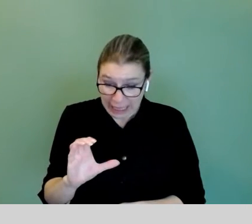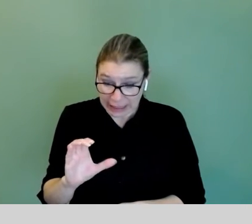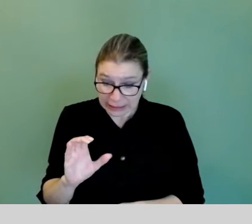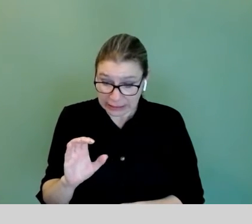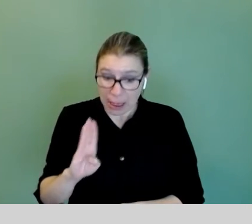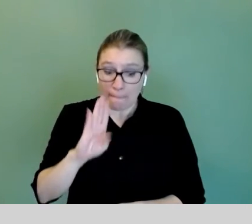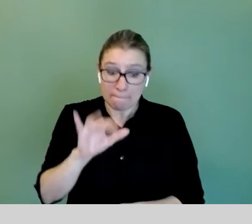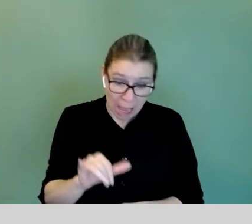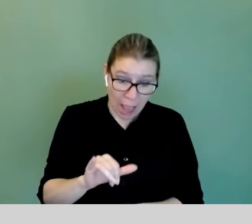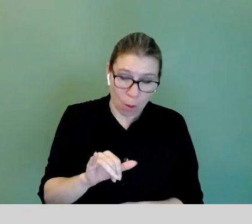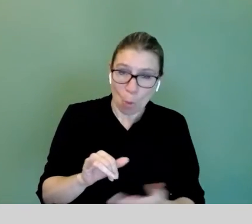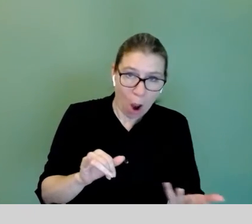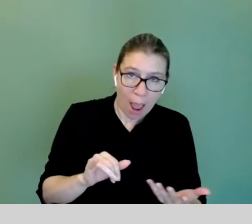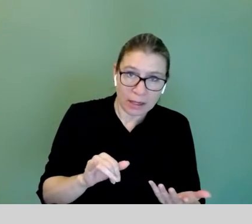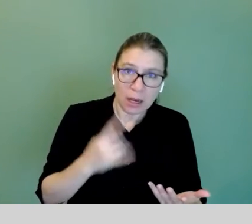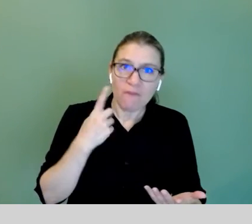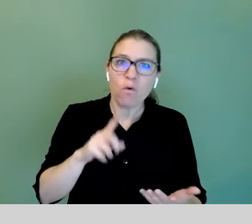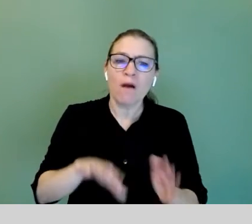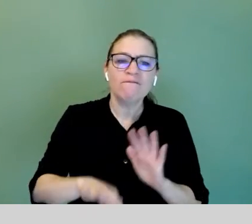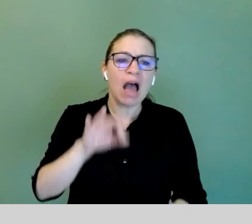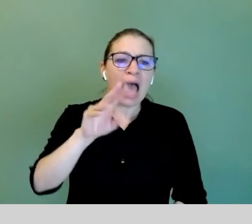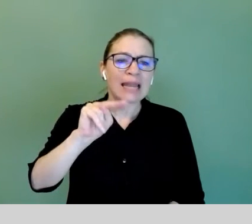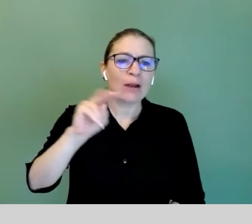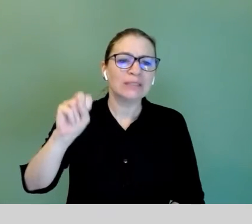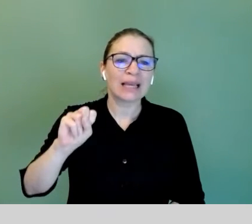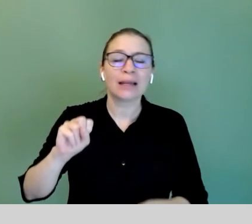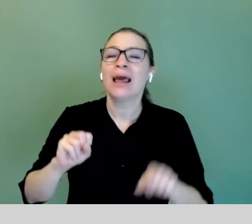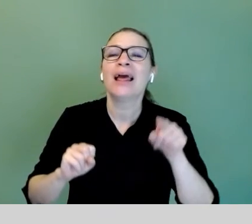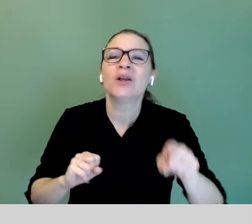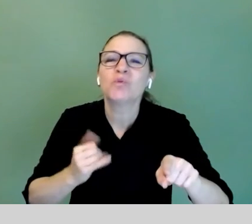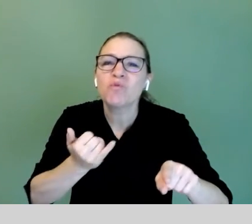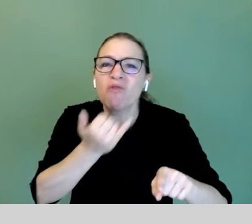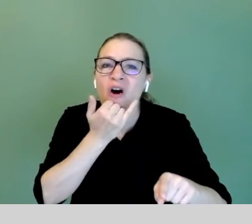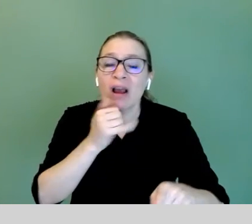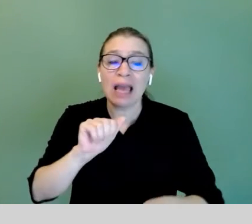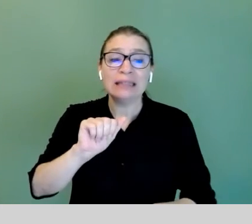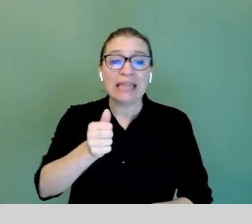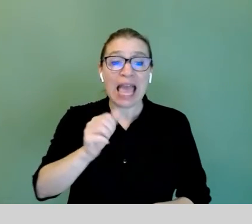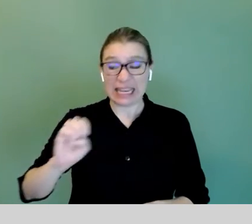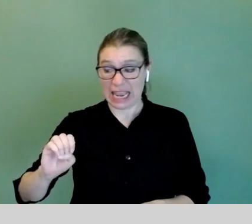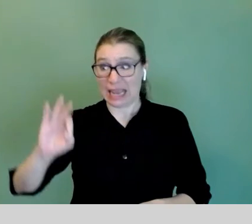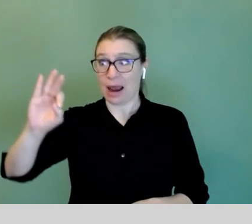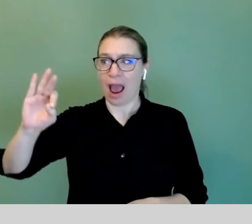of nanoseconds, you can do this, but this is wrong, because 10e9 is a floating point number,